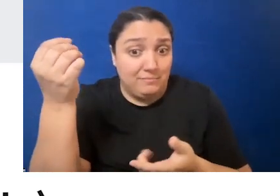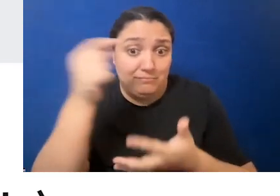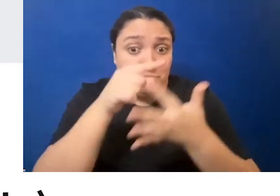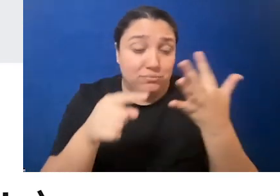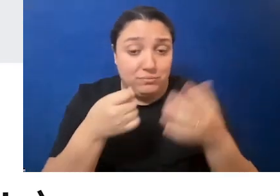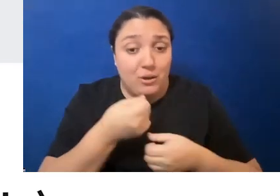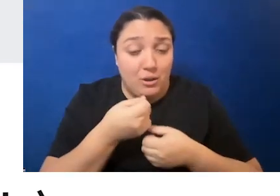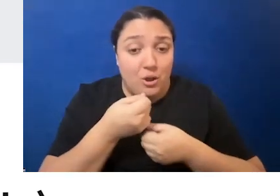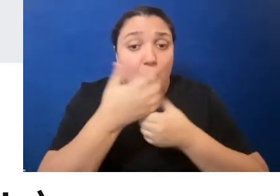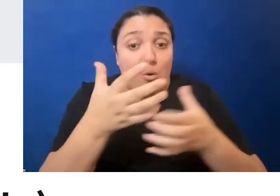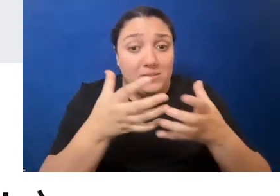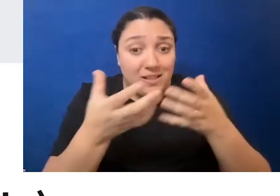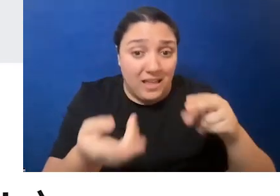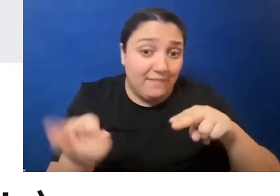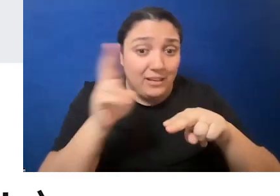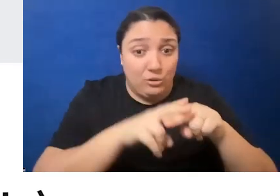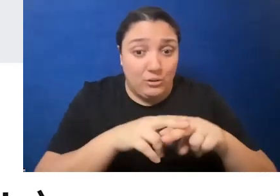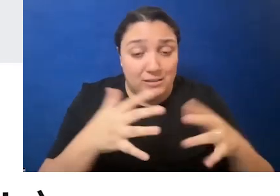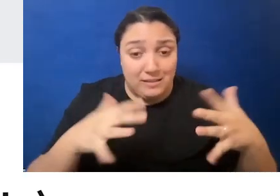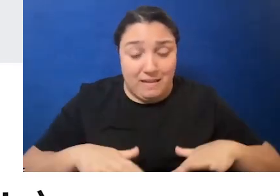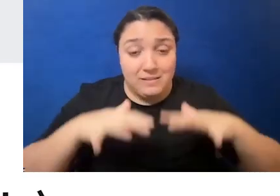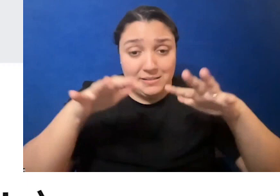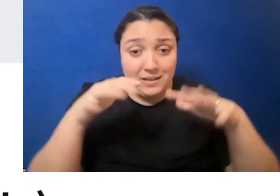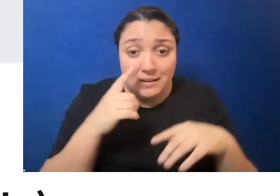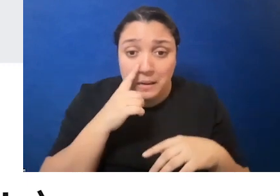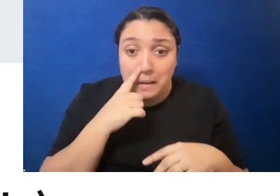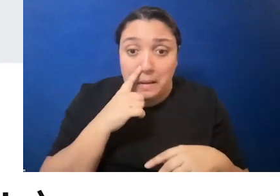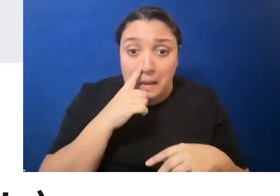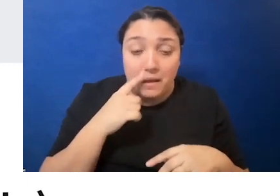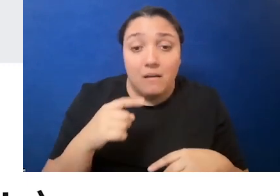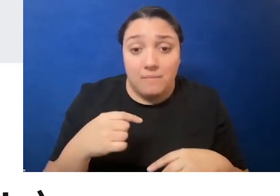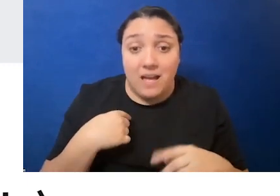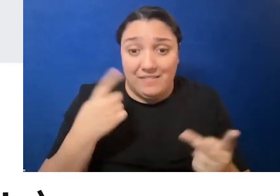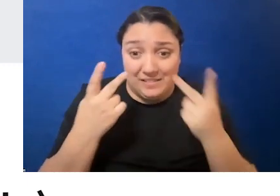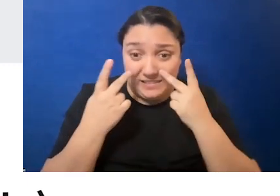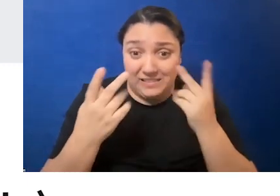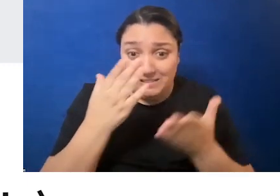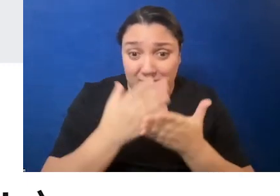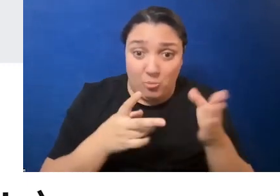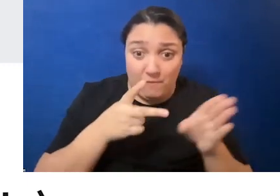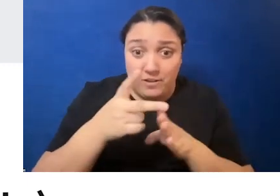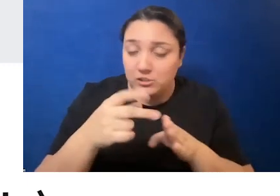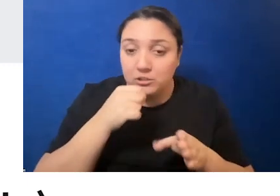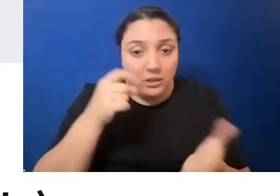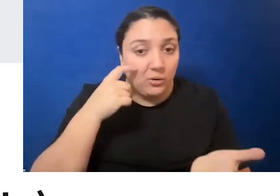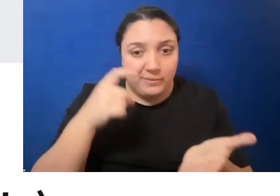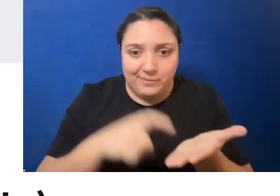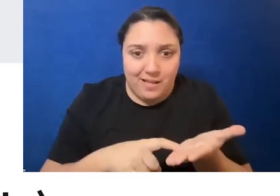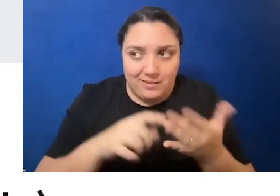BUT THEY DON'T ACKNOWLEDGE THAT THE PANDEMIC AND OUTSIDE FACTORS CAUSED A LOT OF INCREASED